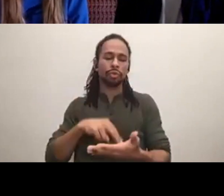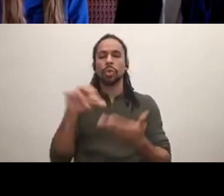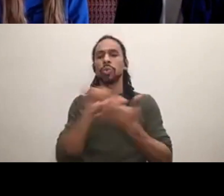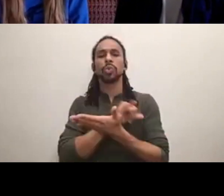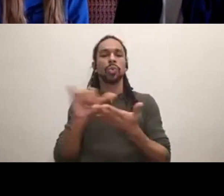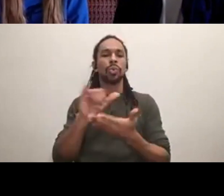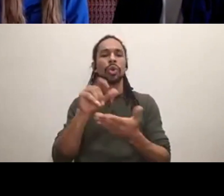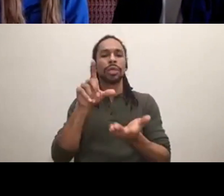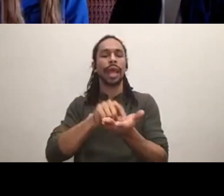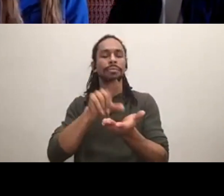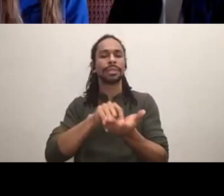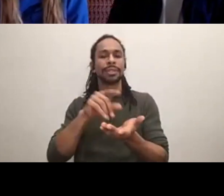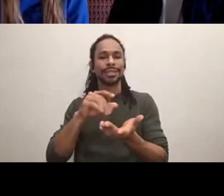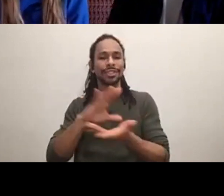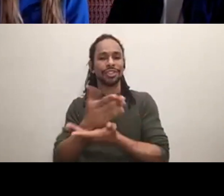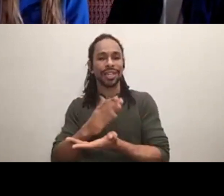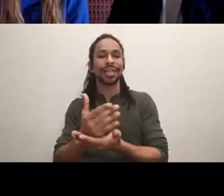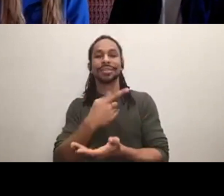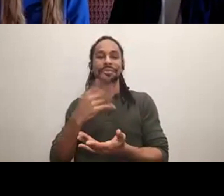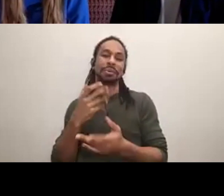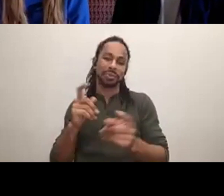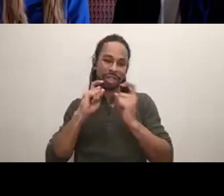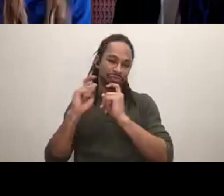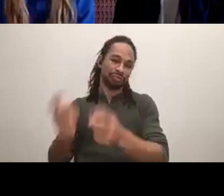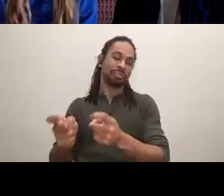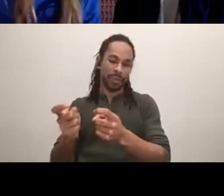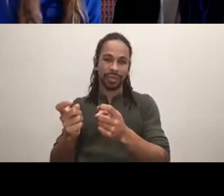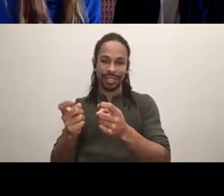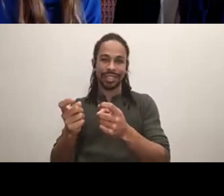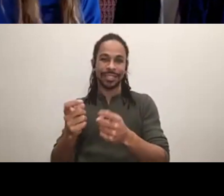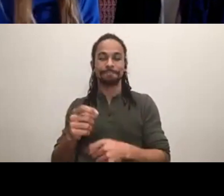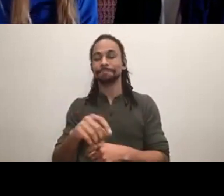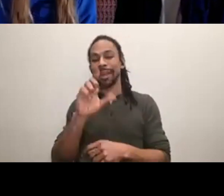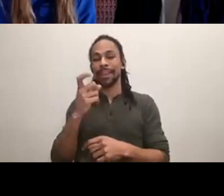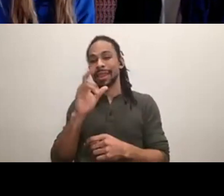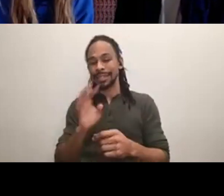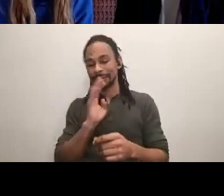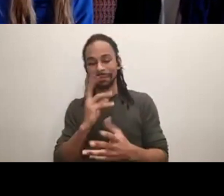rooftop, a bright white shining disk peeking out momentarily from the cloudy night sky.”